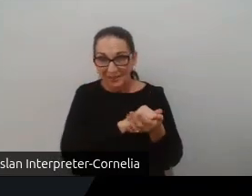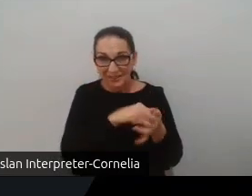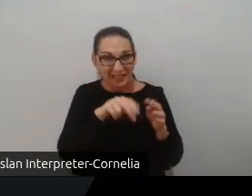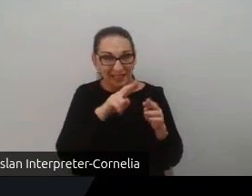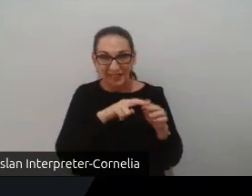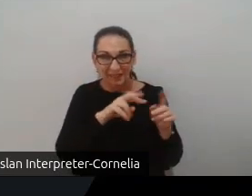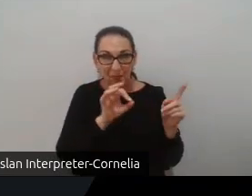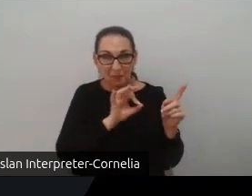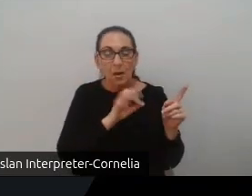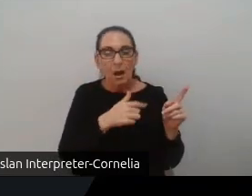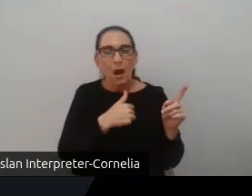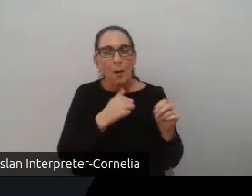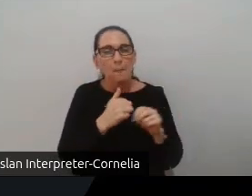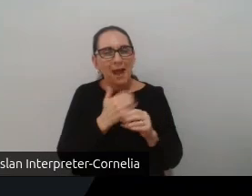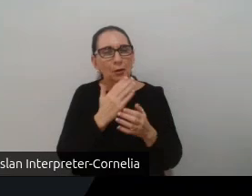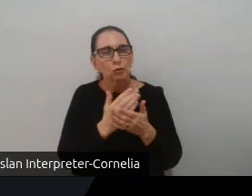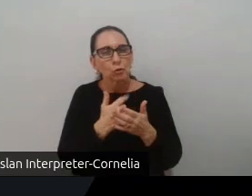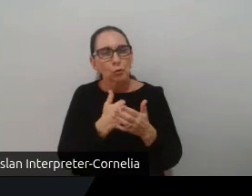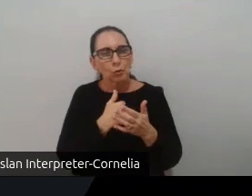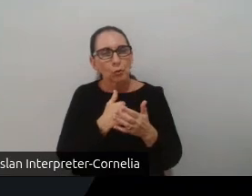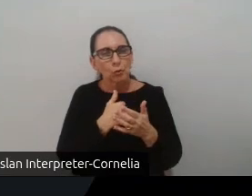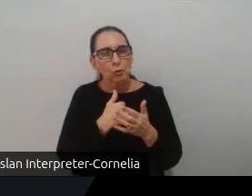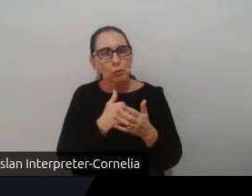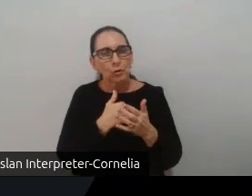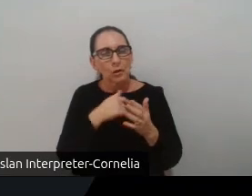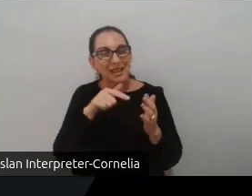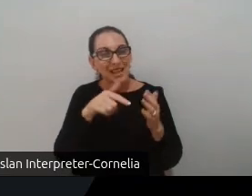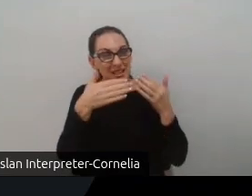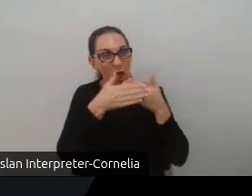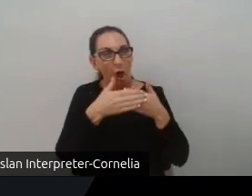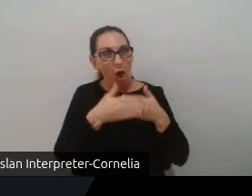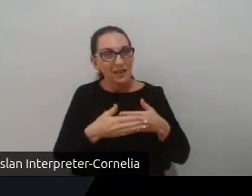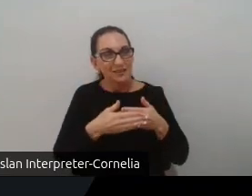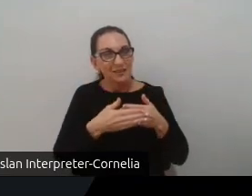um we will make sure it's a copy of the slides that are sent to you with recording. So thank